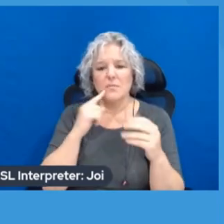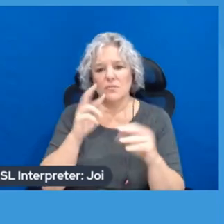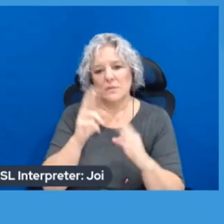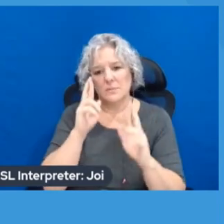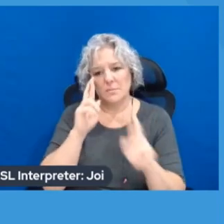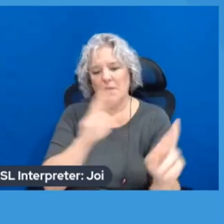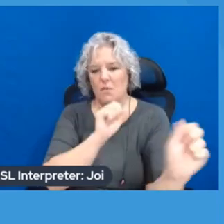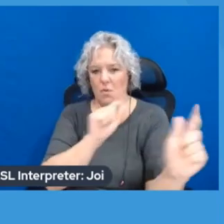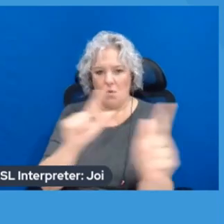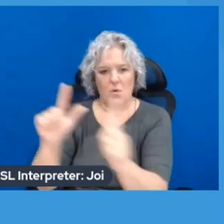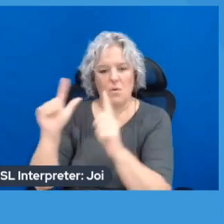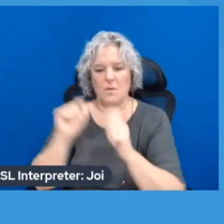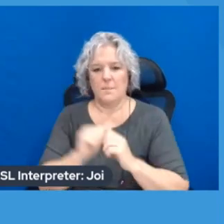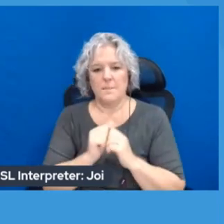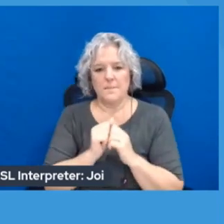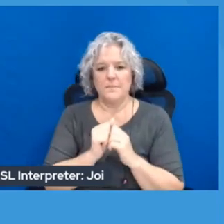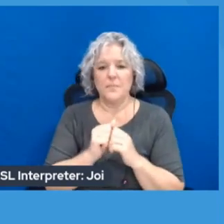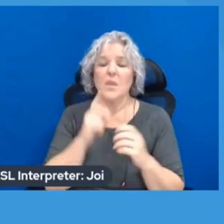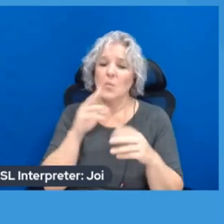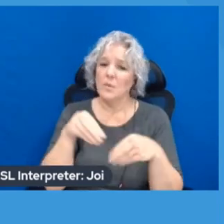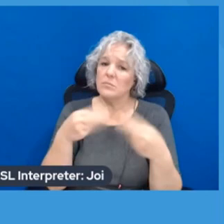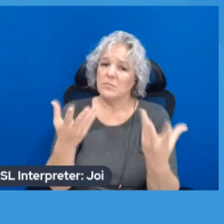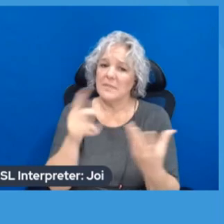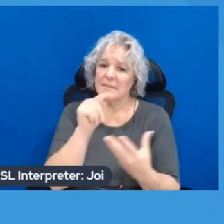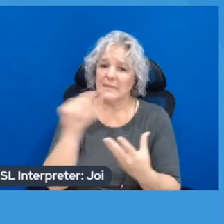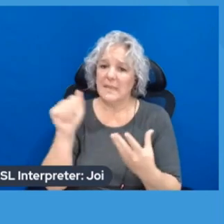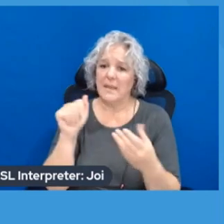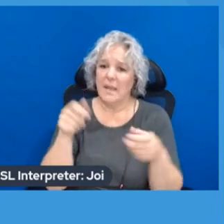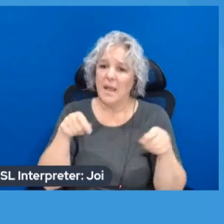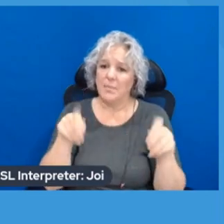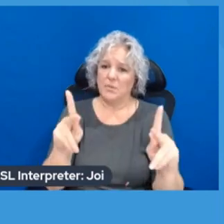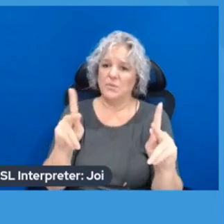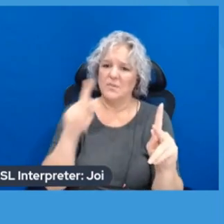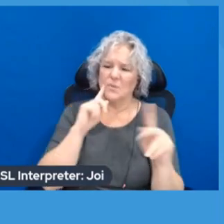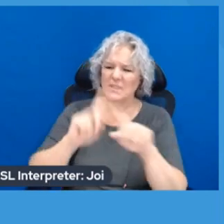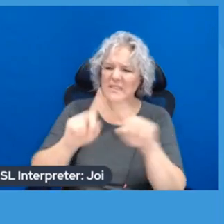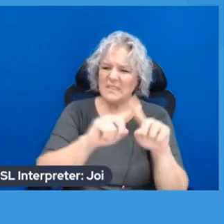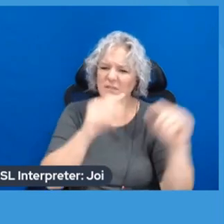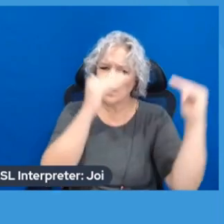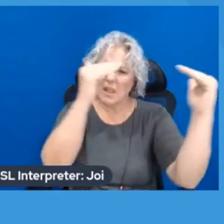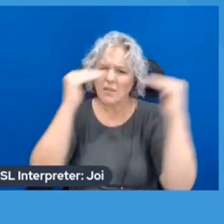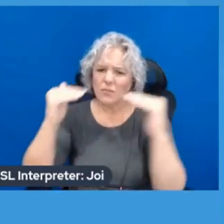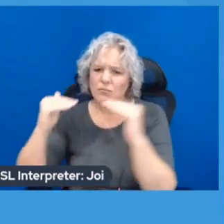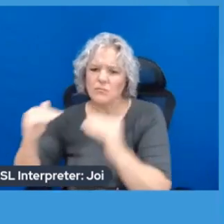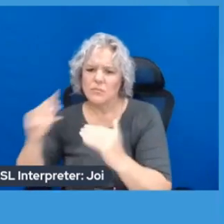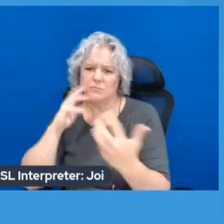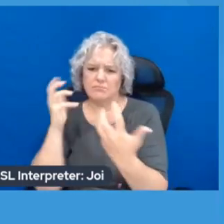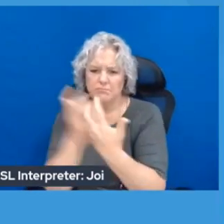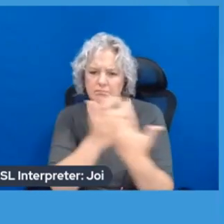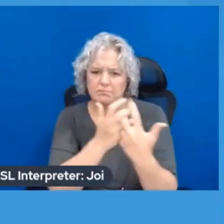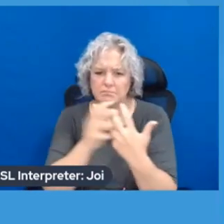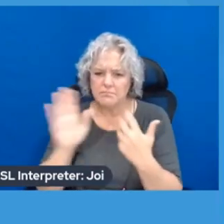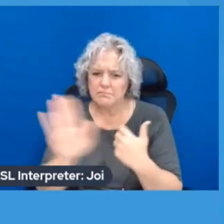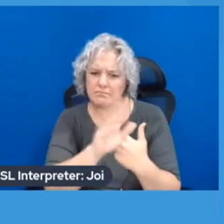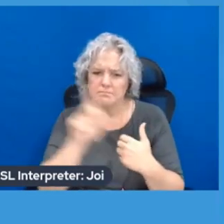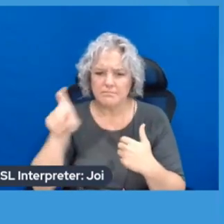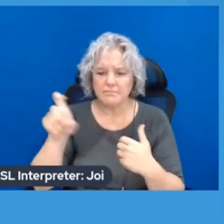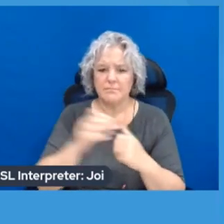We provide TA opportunities at different intensity levels to match your needs. We provide individualized TA